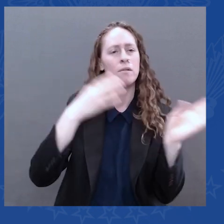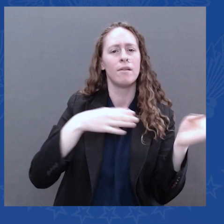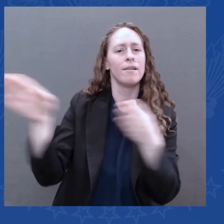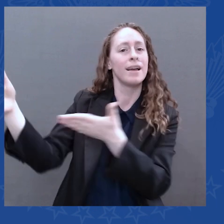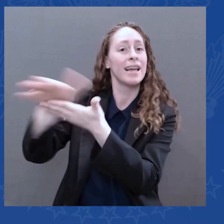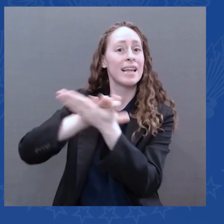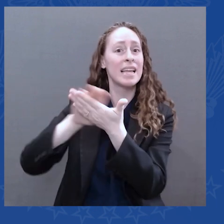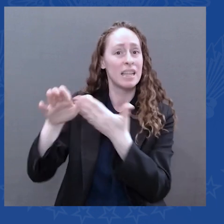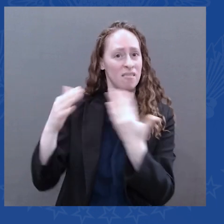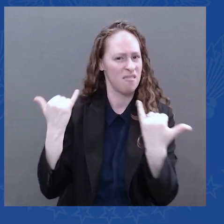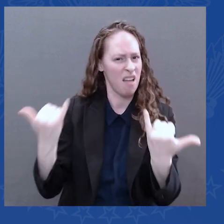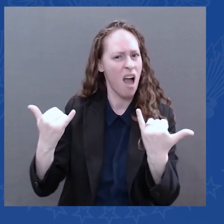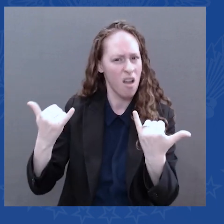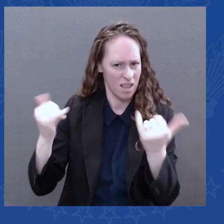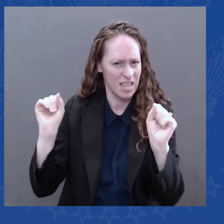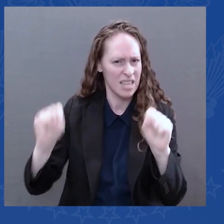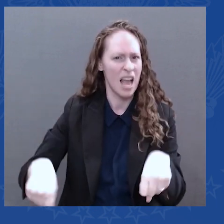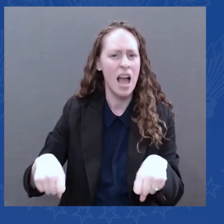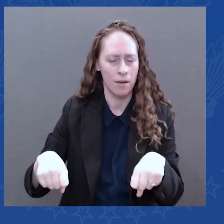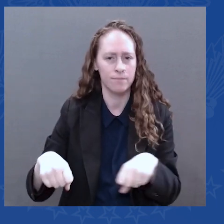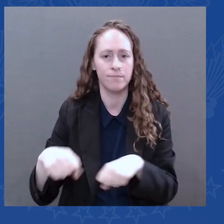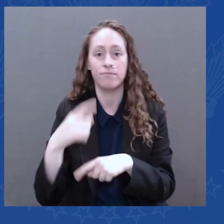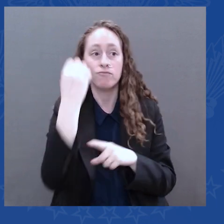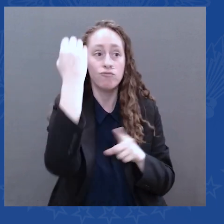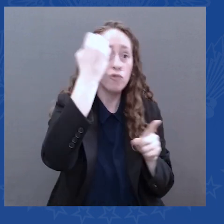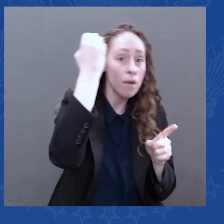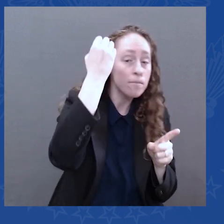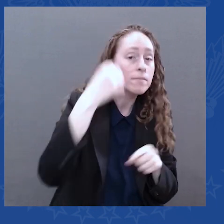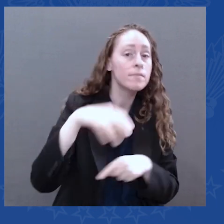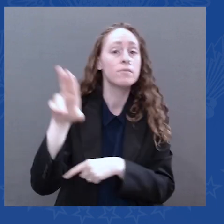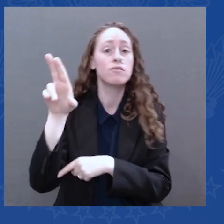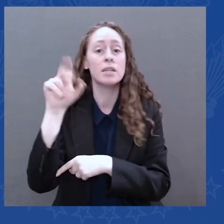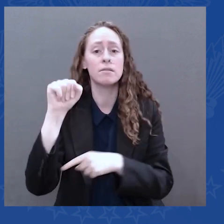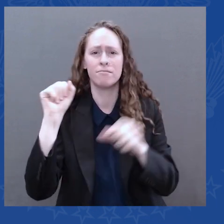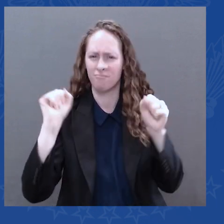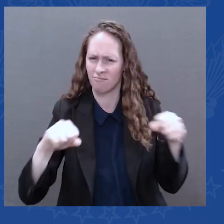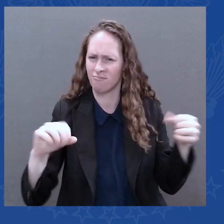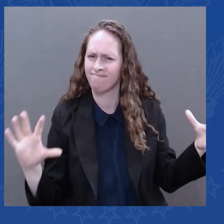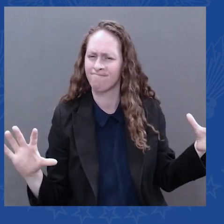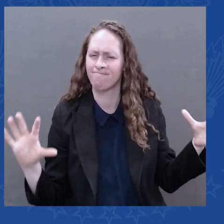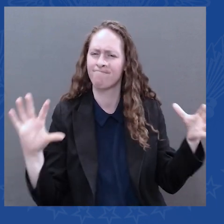are going to work together to take concrete measures to reduce dependence on natural gas -- period --